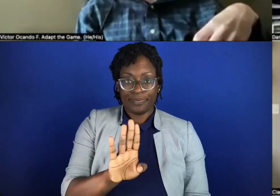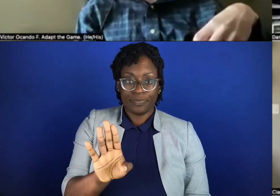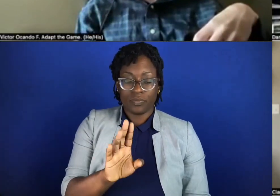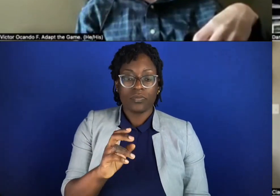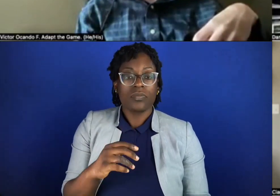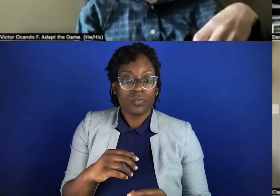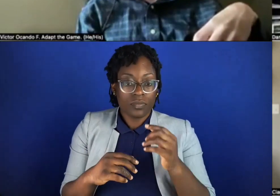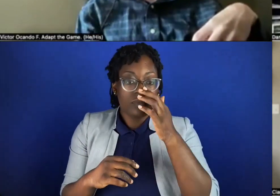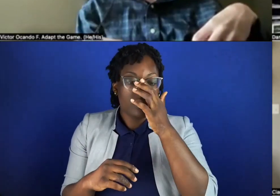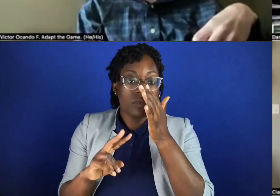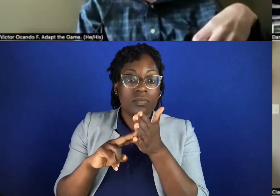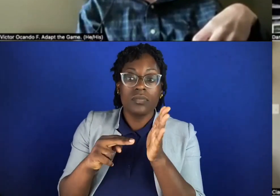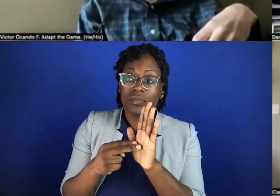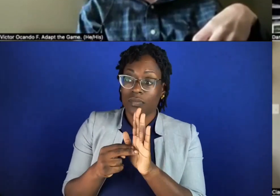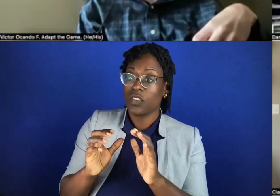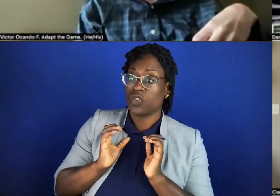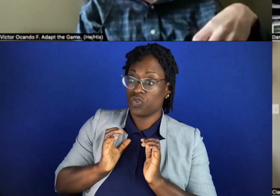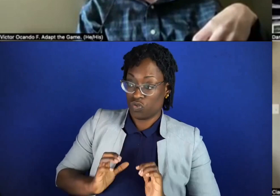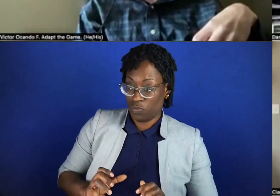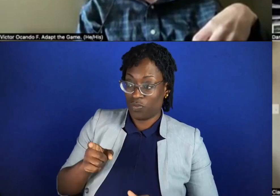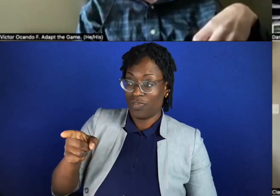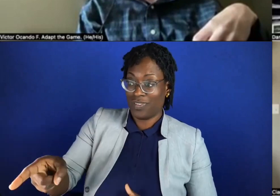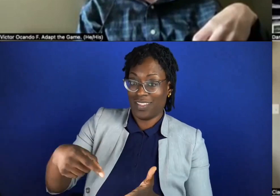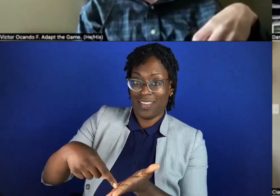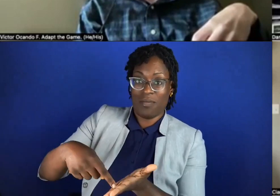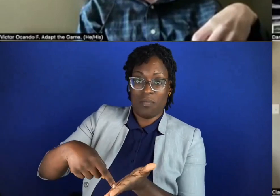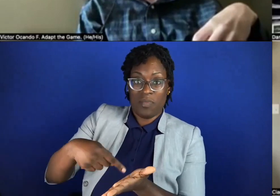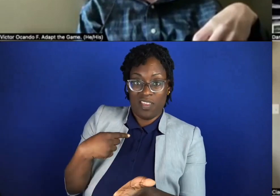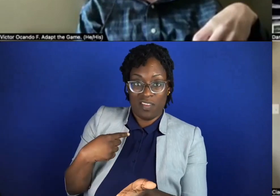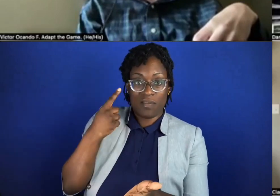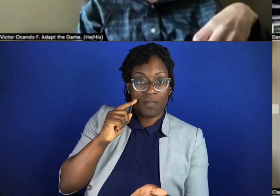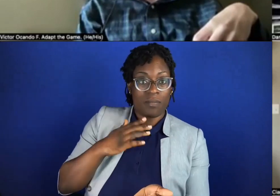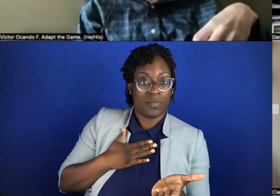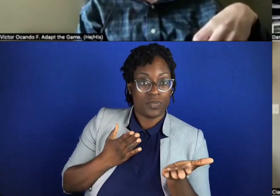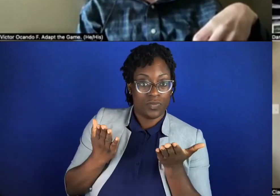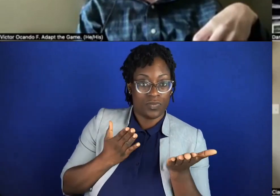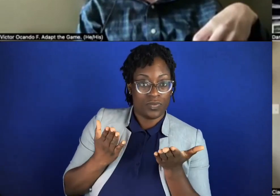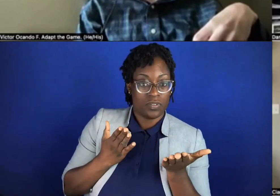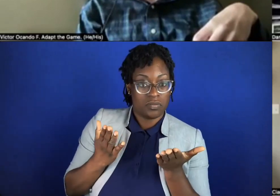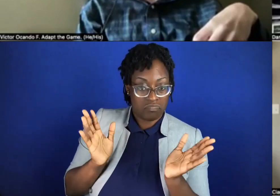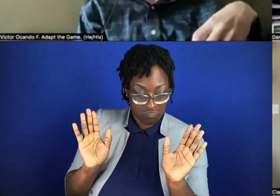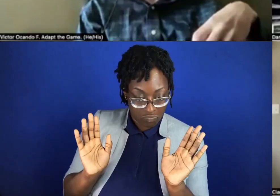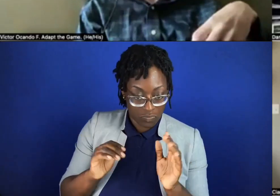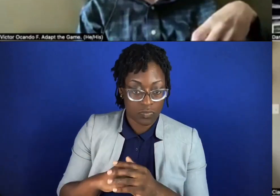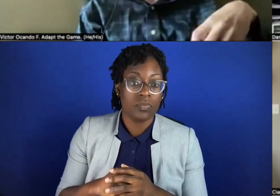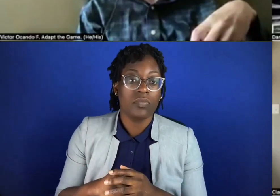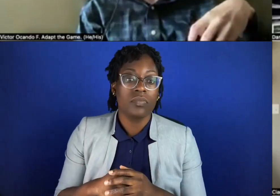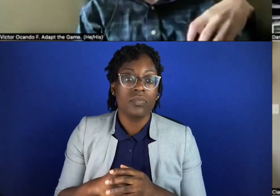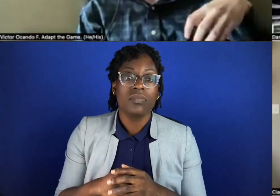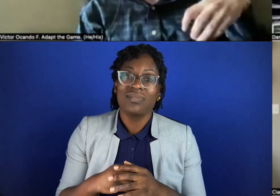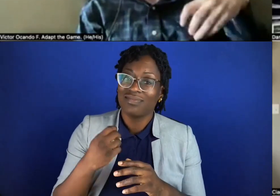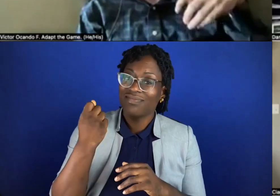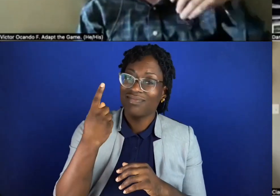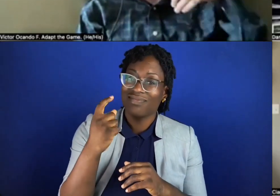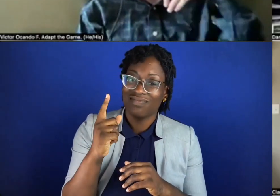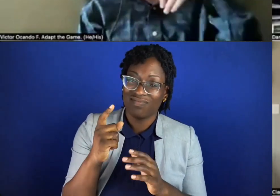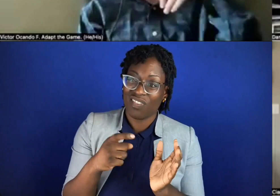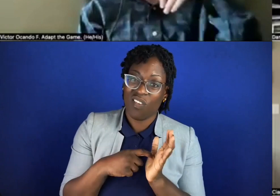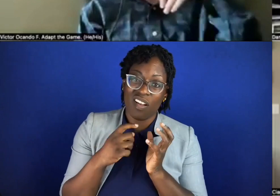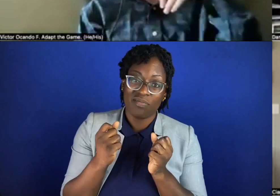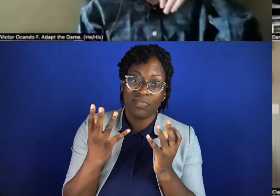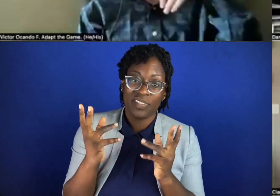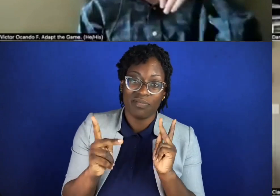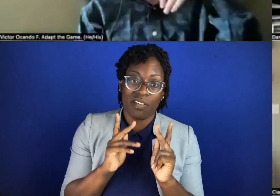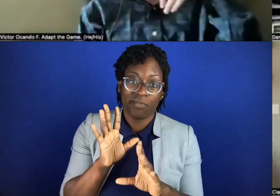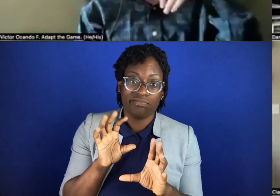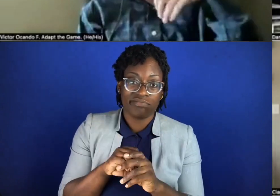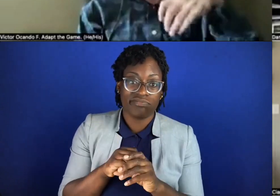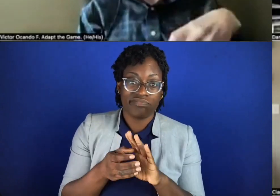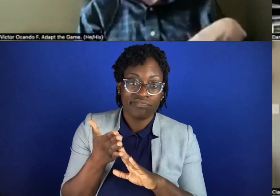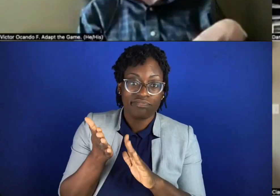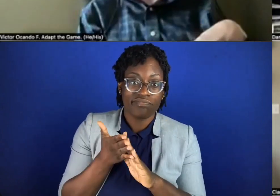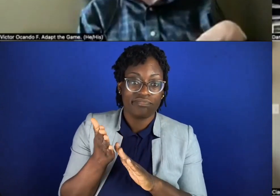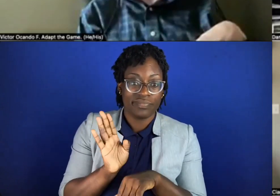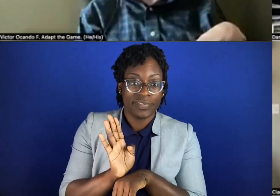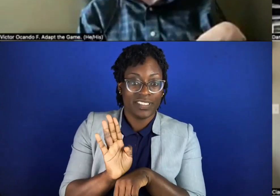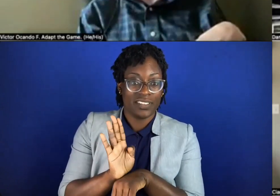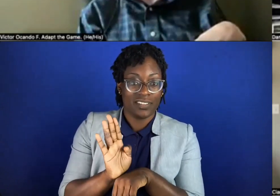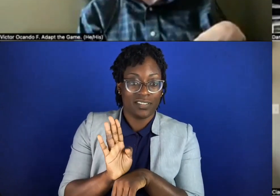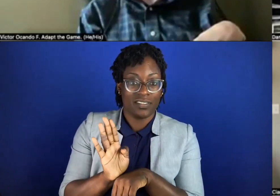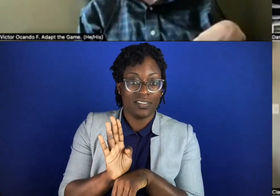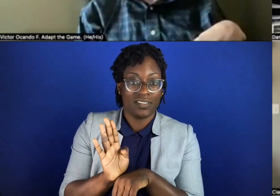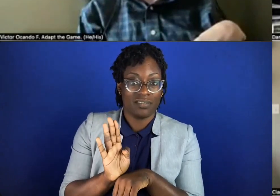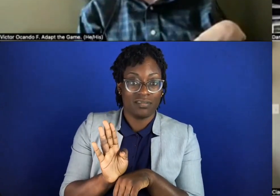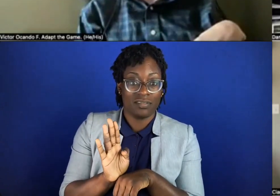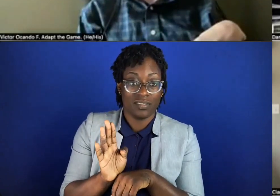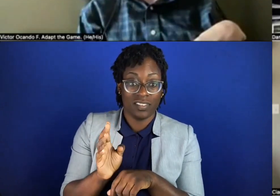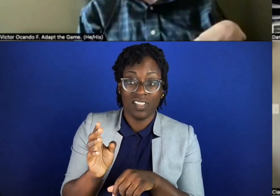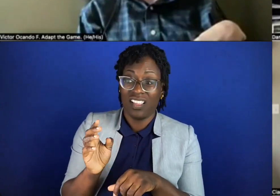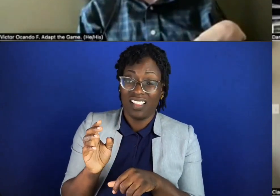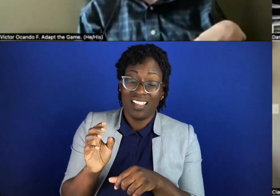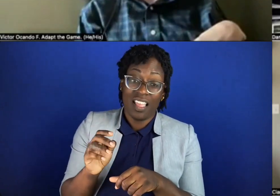that the consumer would pay for my service and that required a lot of people to pay a